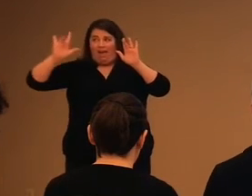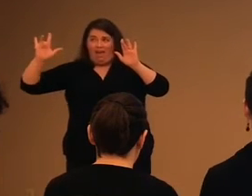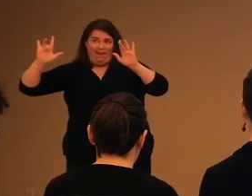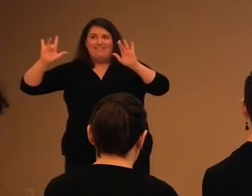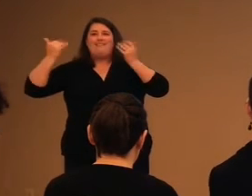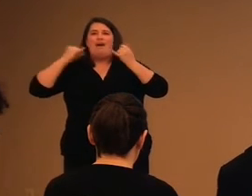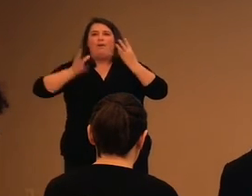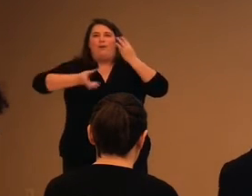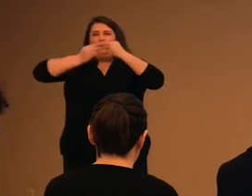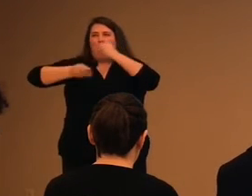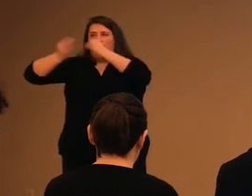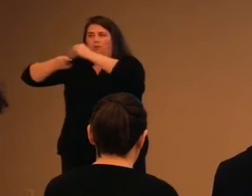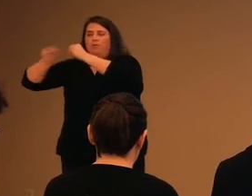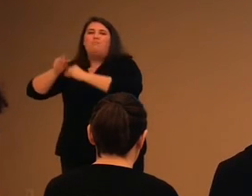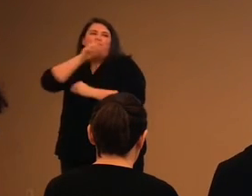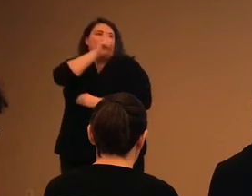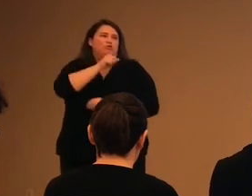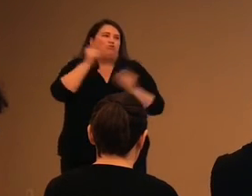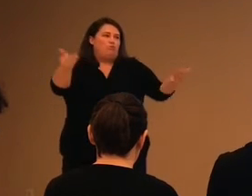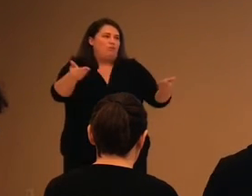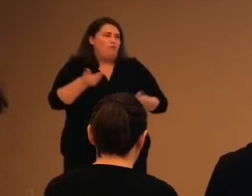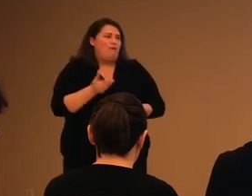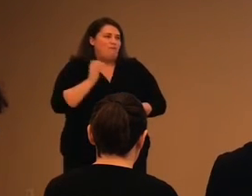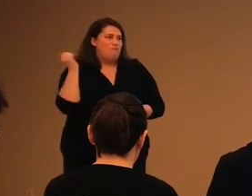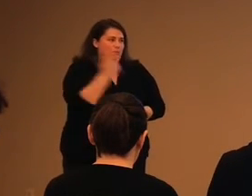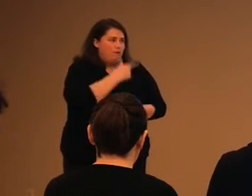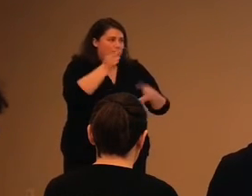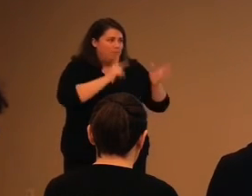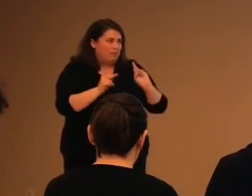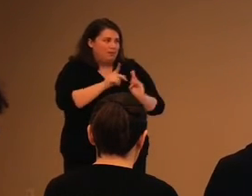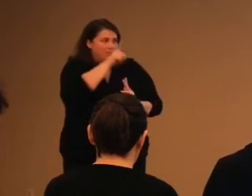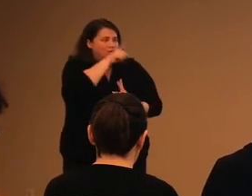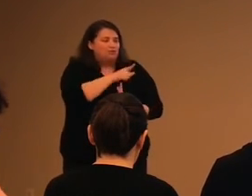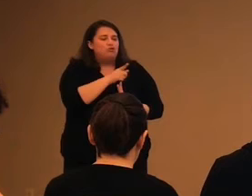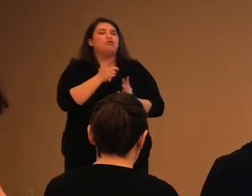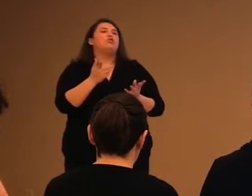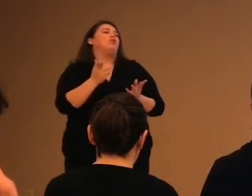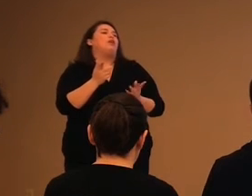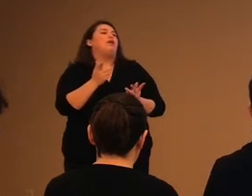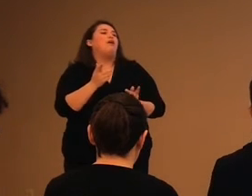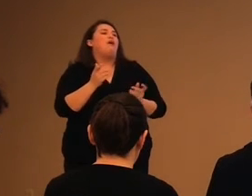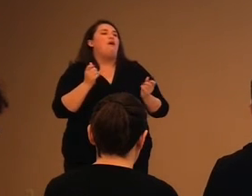Making sure that we're welcoming all people and that we have a way of making all the blanks be filled